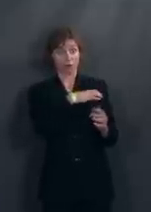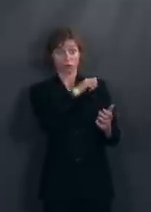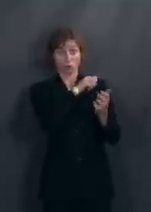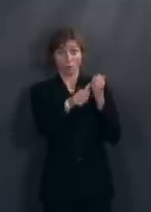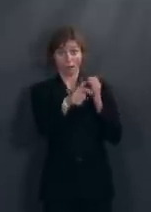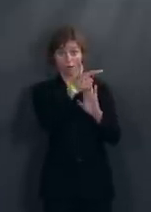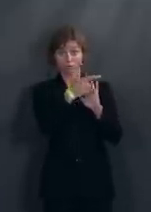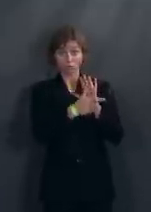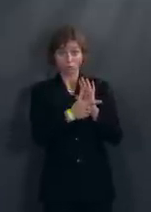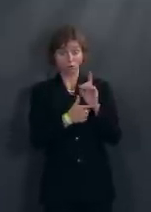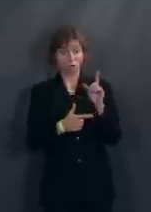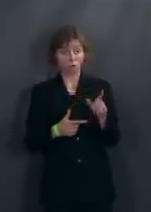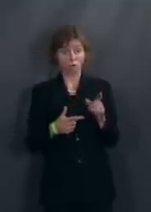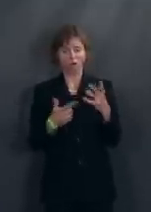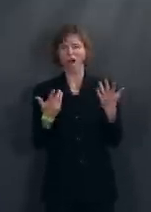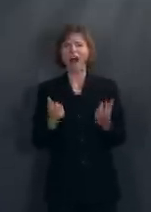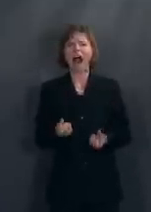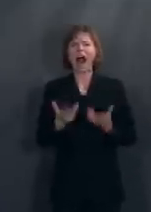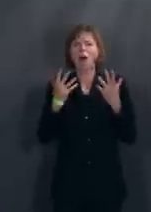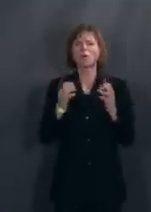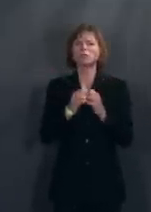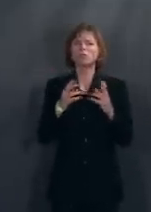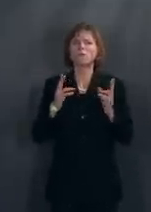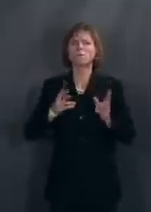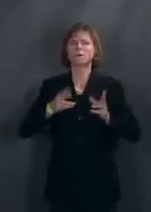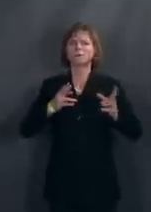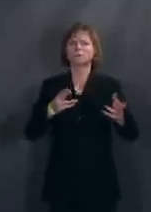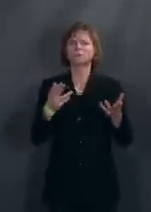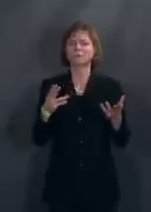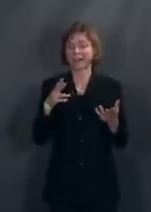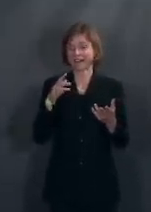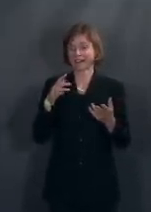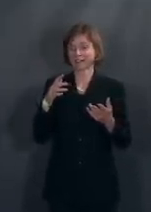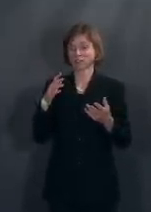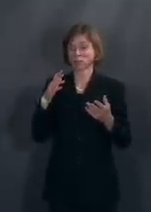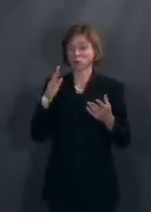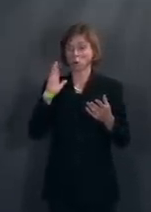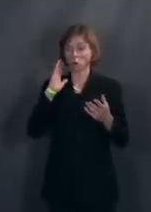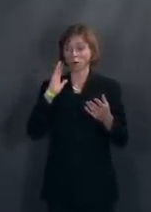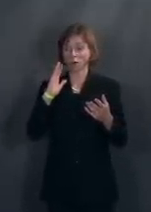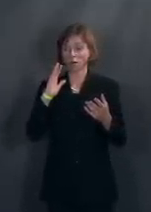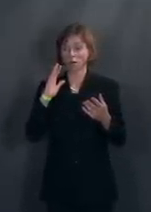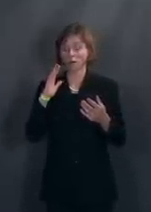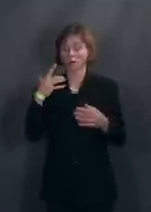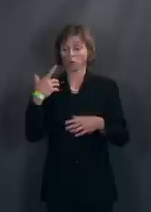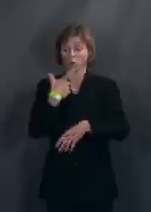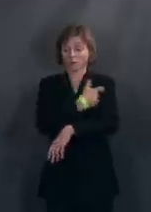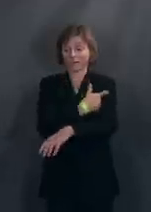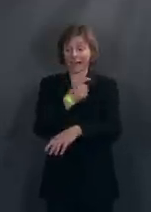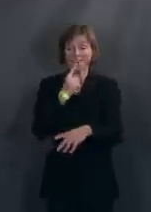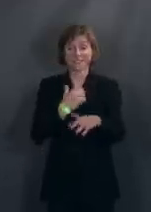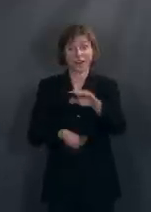how much quicker would the pace of vaccination be with additional congressional funding? And conversely, how much slower would it be